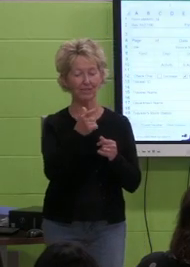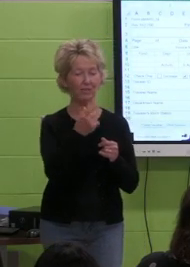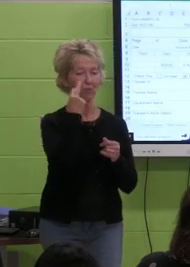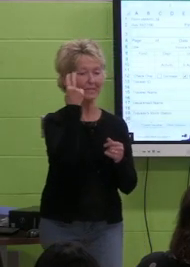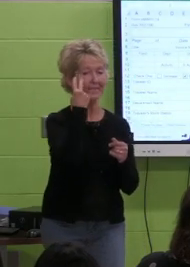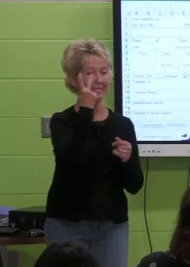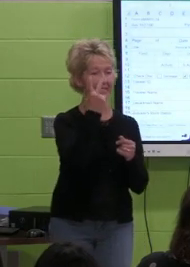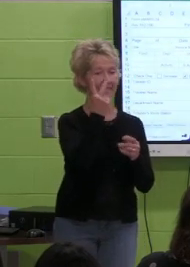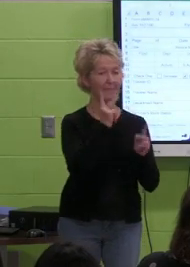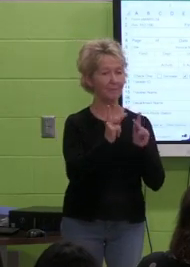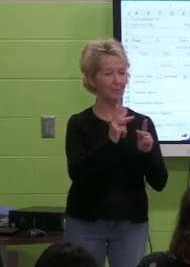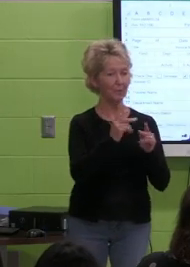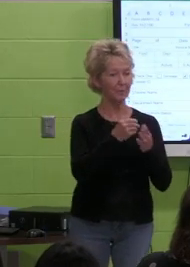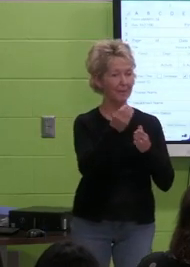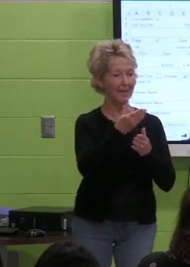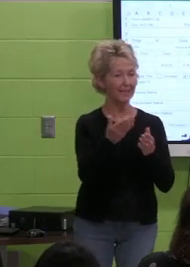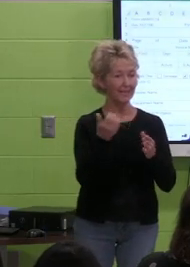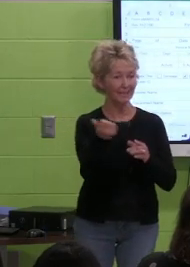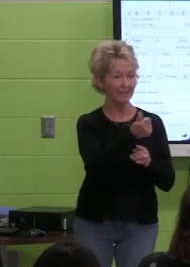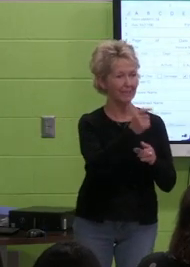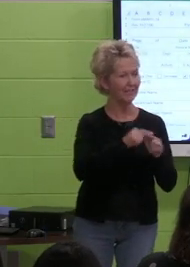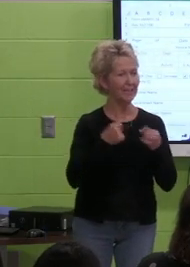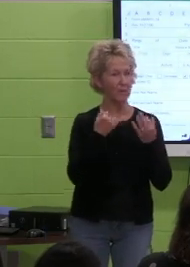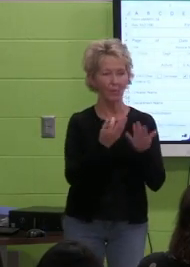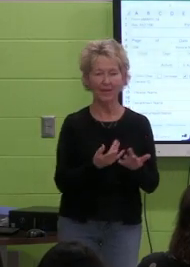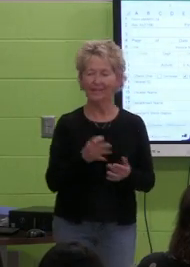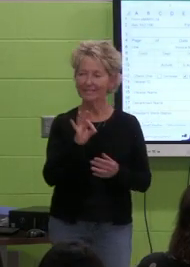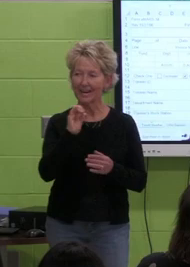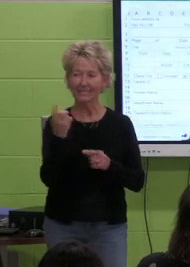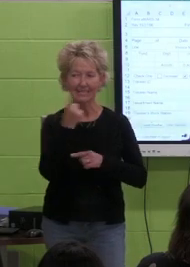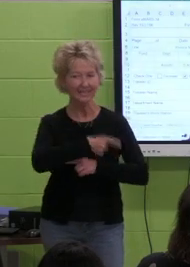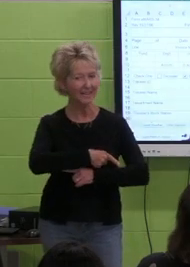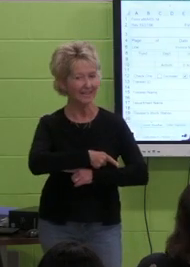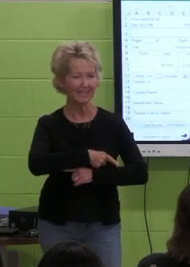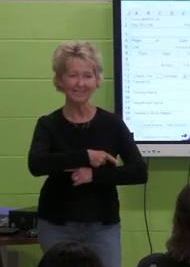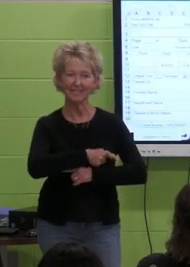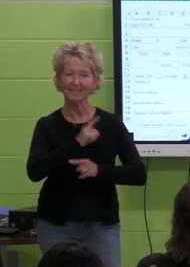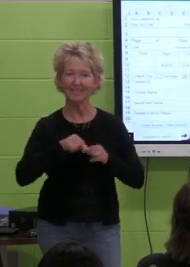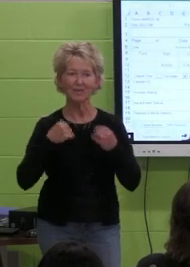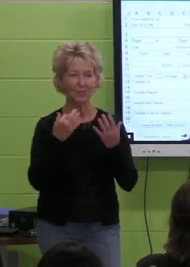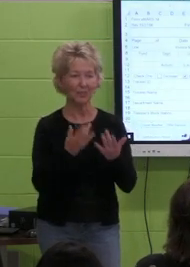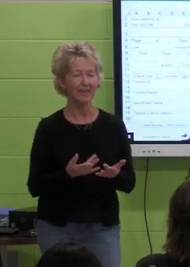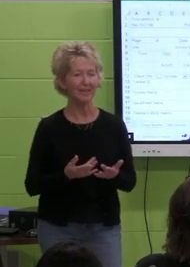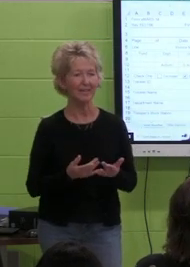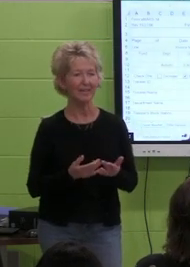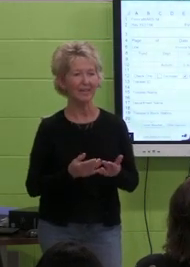out of pocket is because we can't wait 90 days and that's minimum it's been 90 days minimum that's